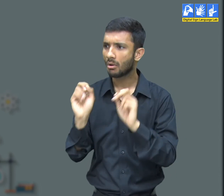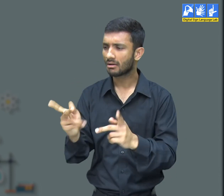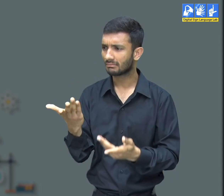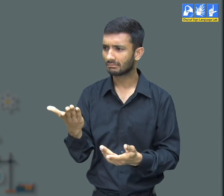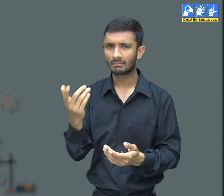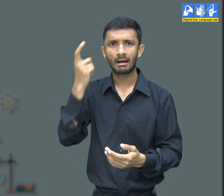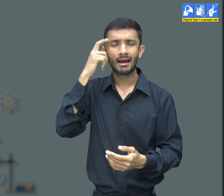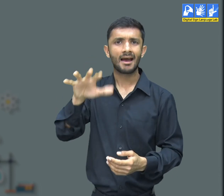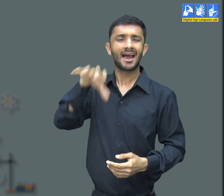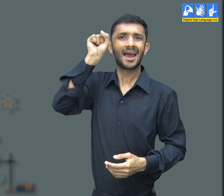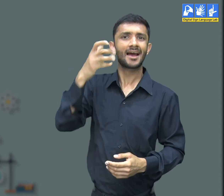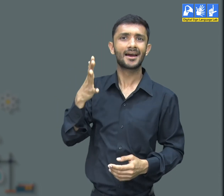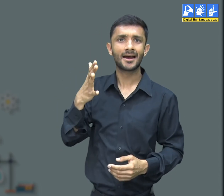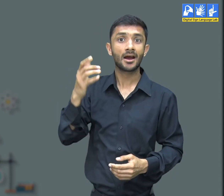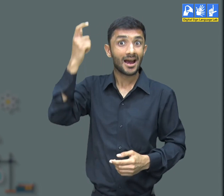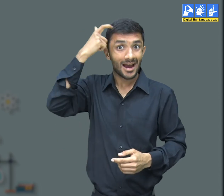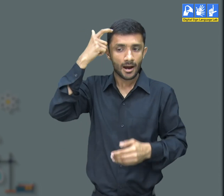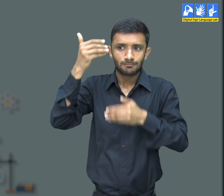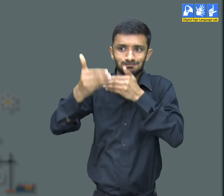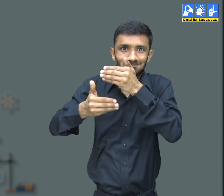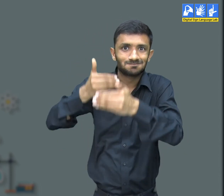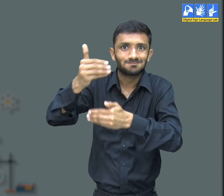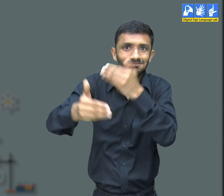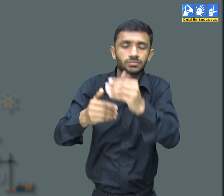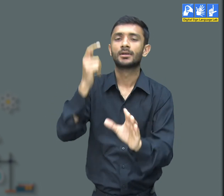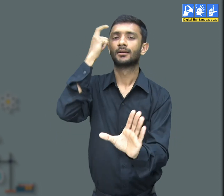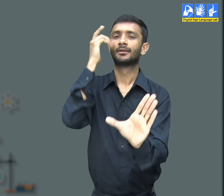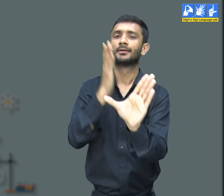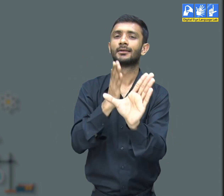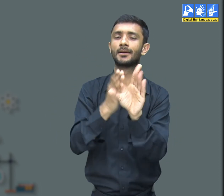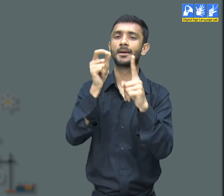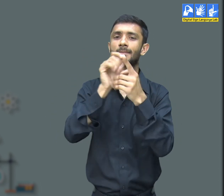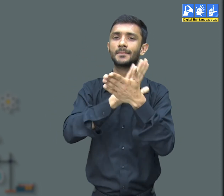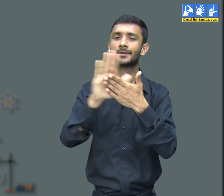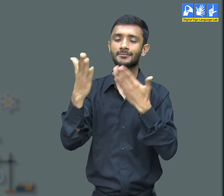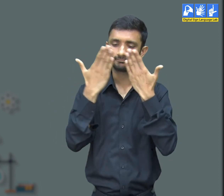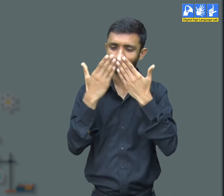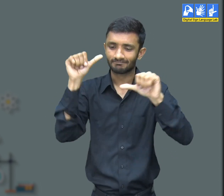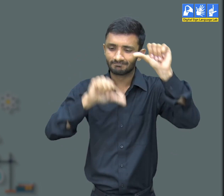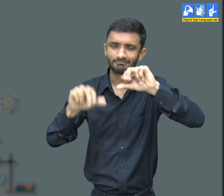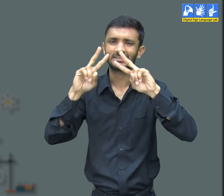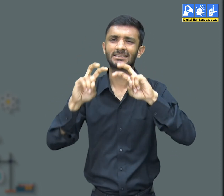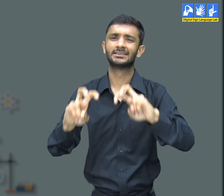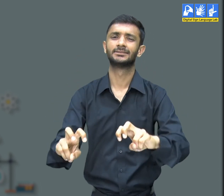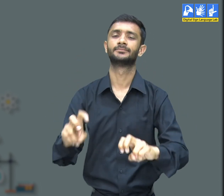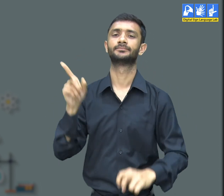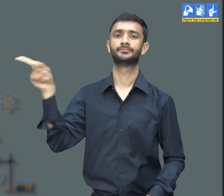These changes and perception of the mind are studied in Psychophysics.